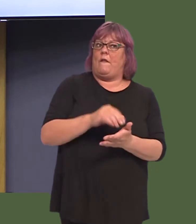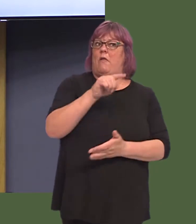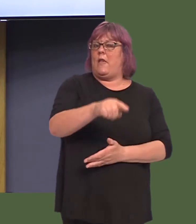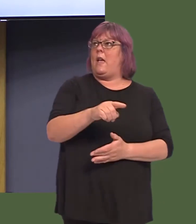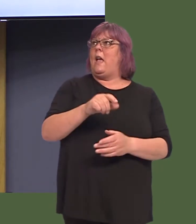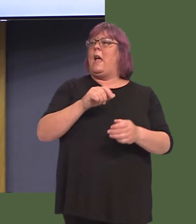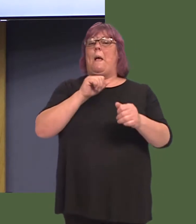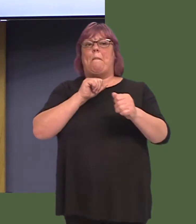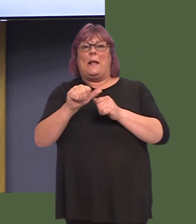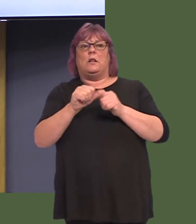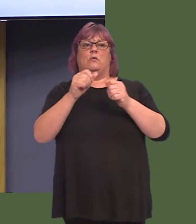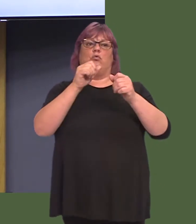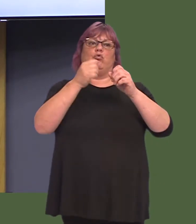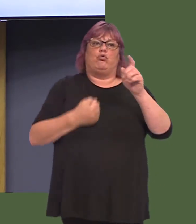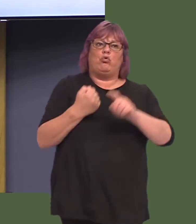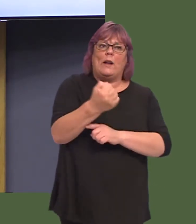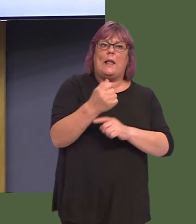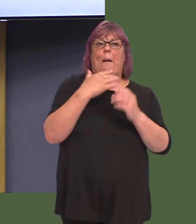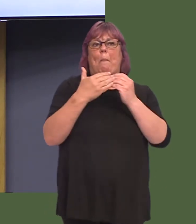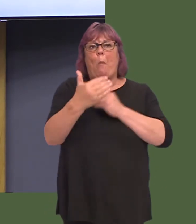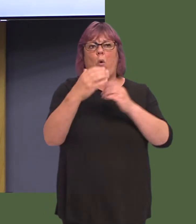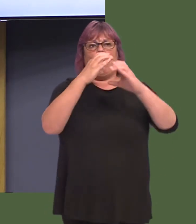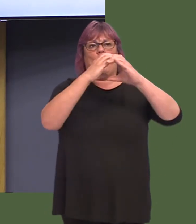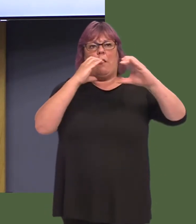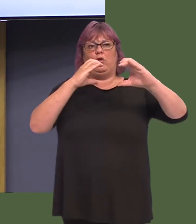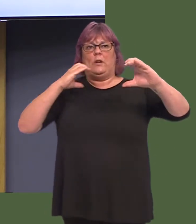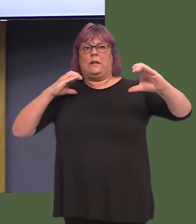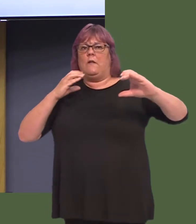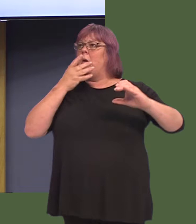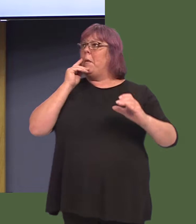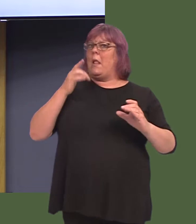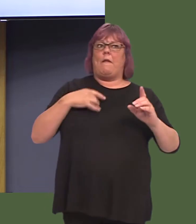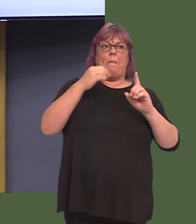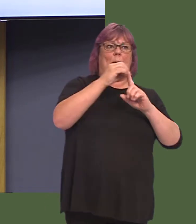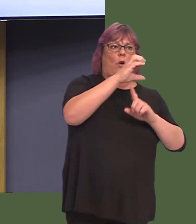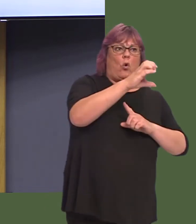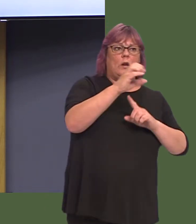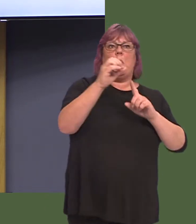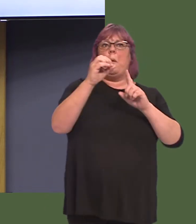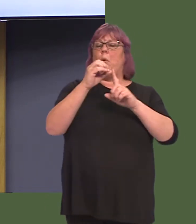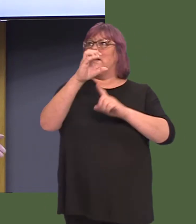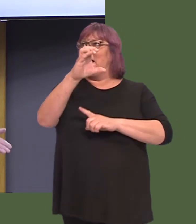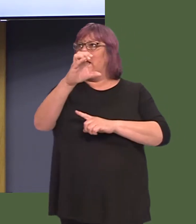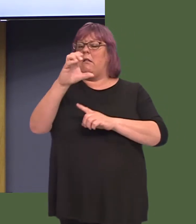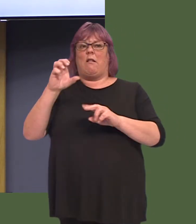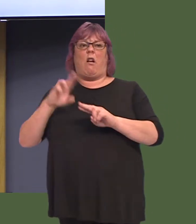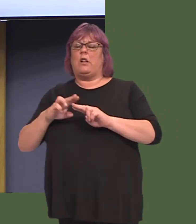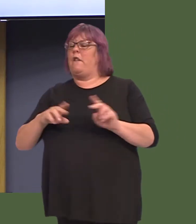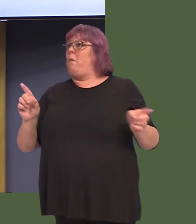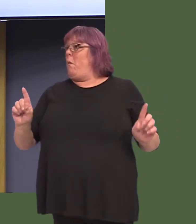trains and the number of carriages to enable them to deliver people, whether it be from Pencoed through Pontyclun to Cardiff or vice versa.